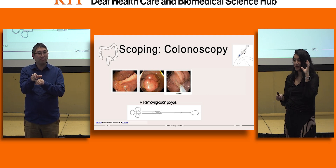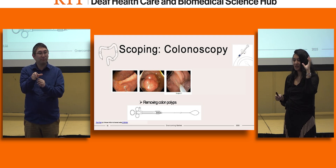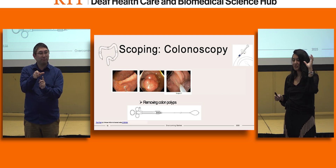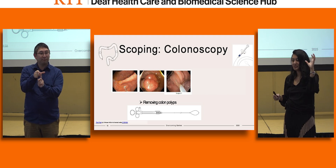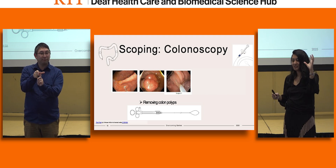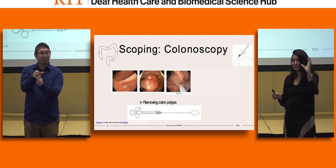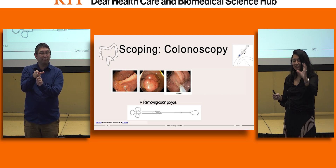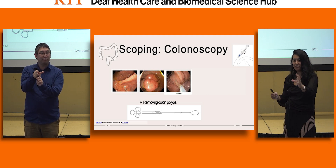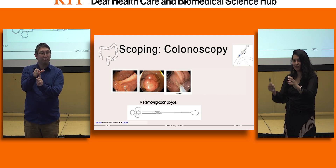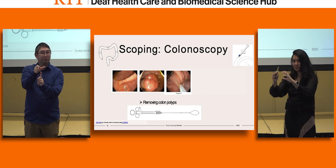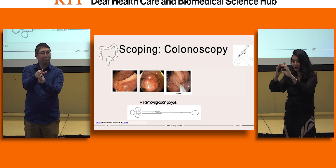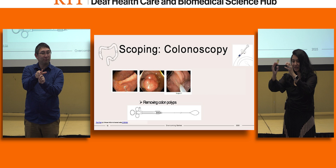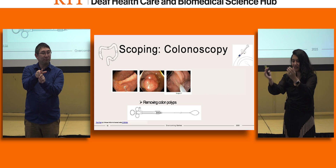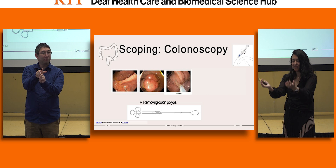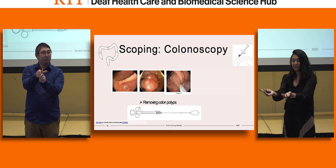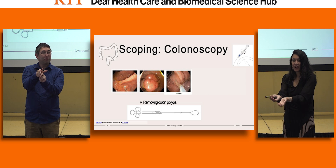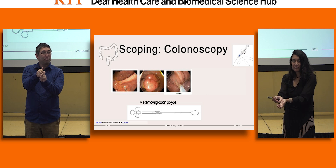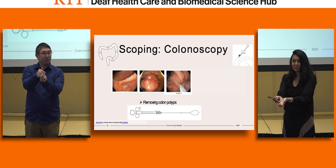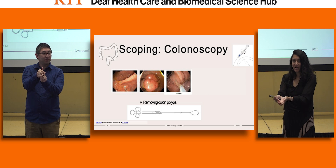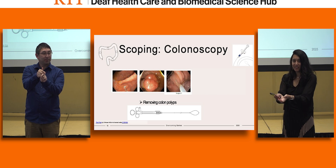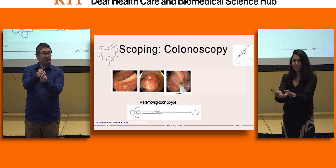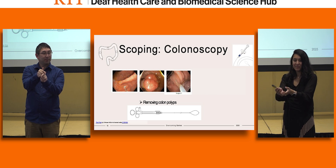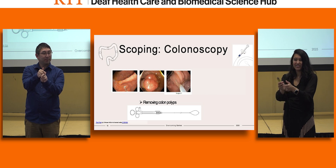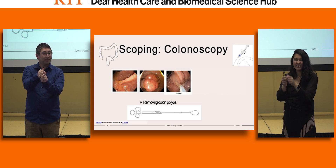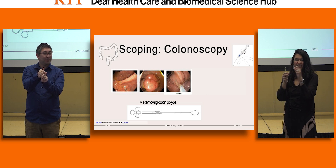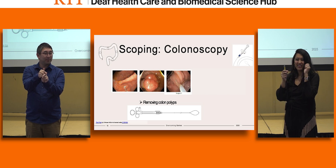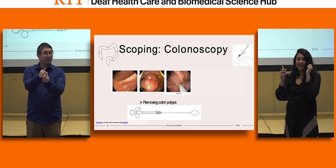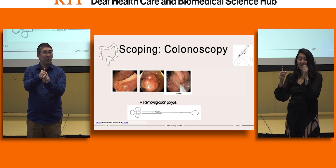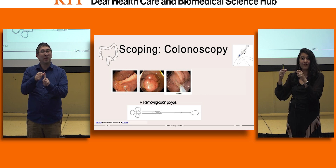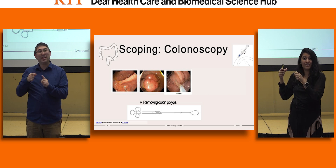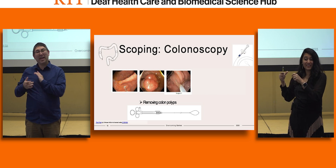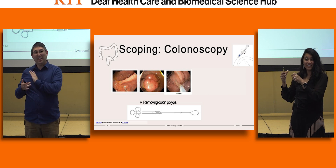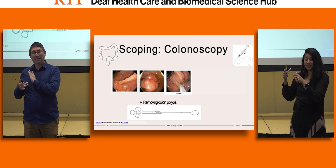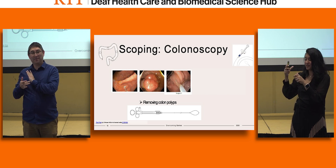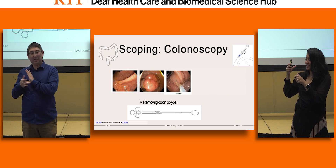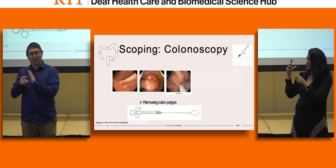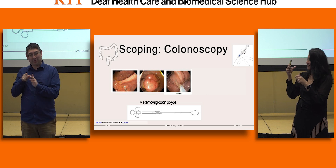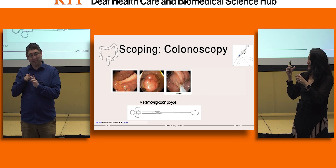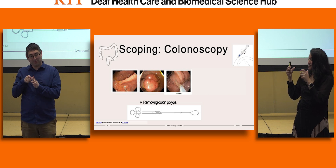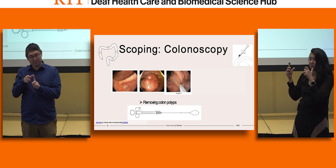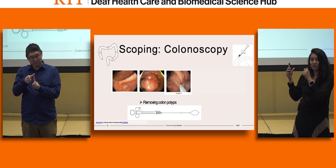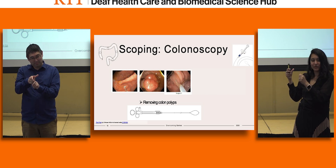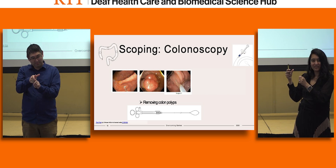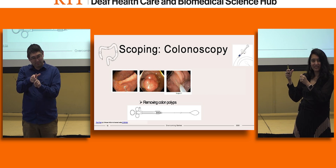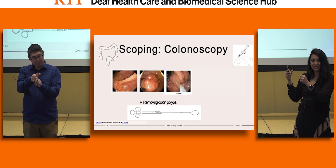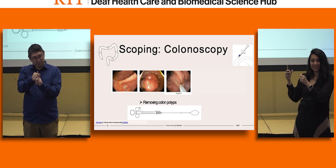We're able to put it around the polyp, and then I have a tech who kind of deploys the snare,